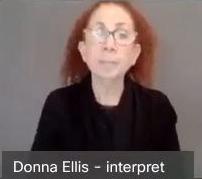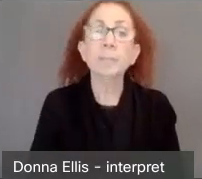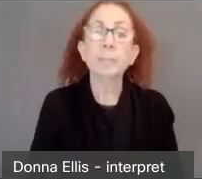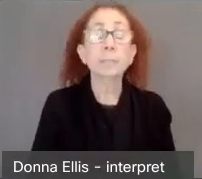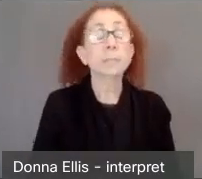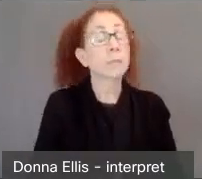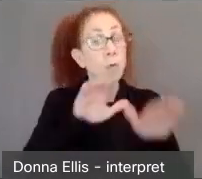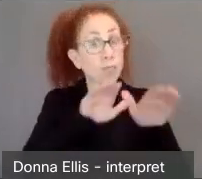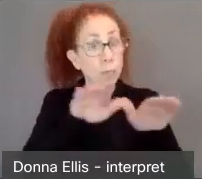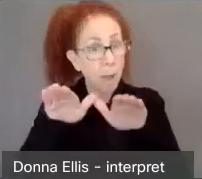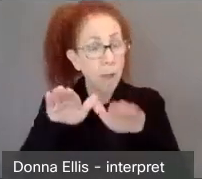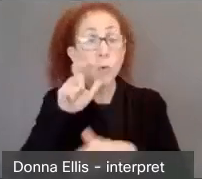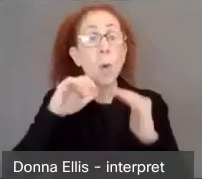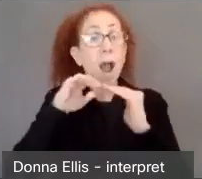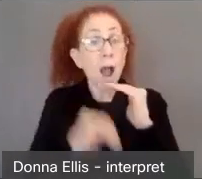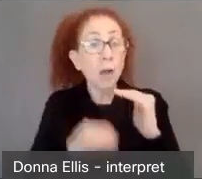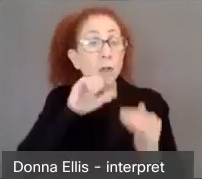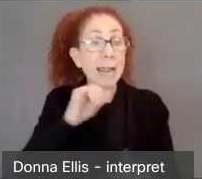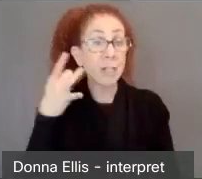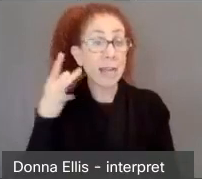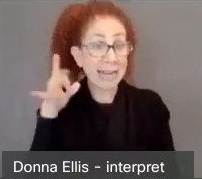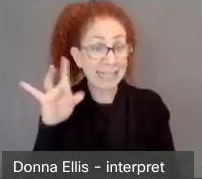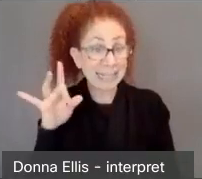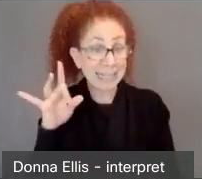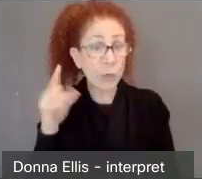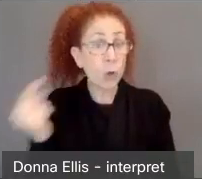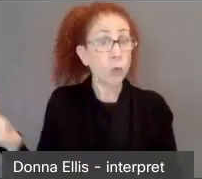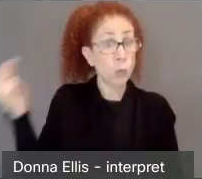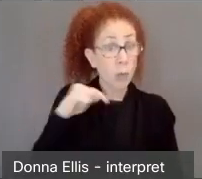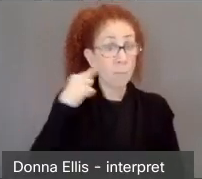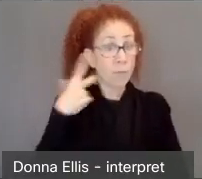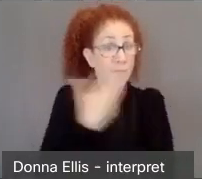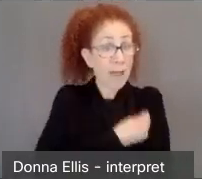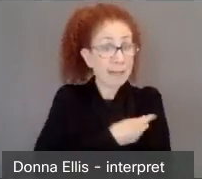anyone under the age of 18 coming to get their vaccine must be accompanied by a